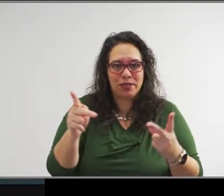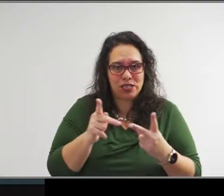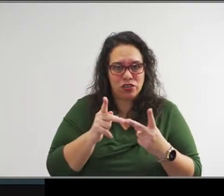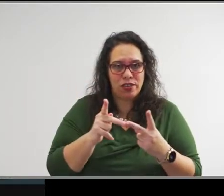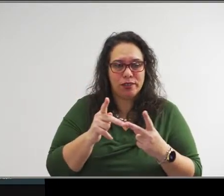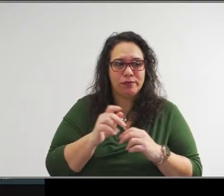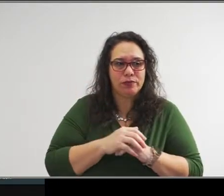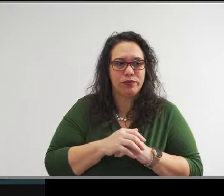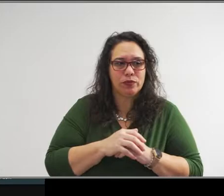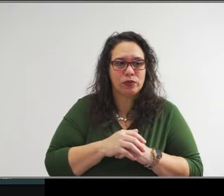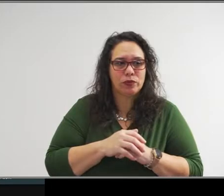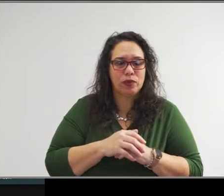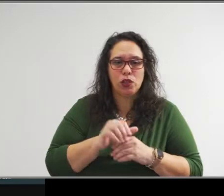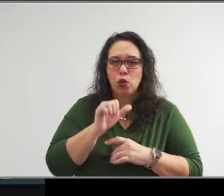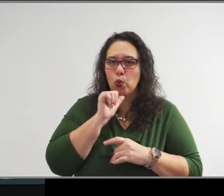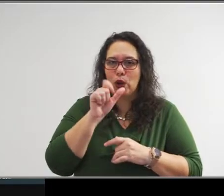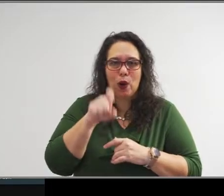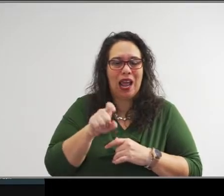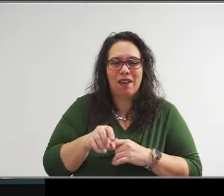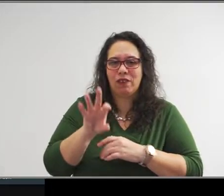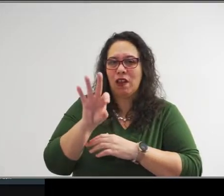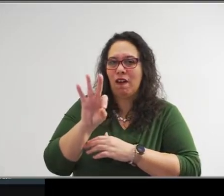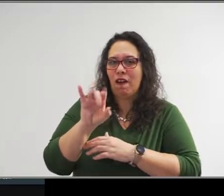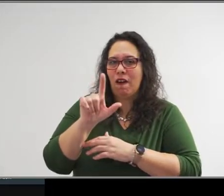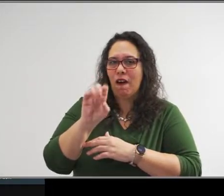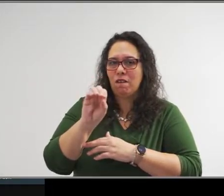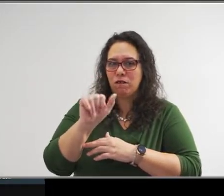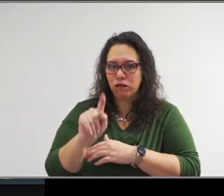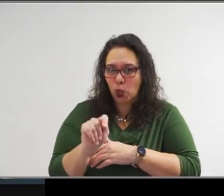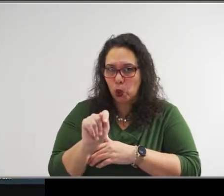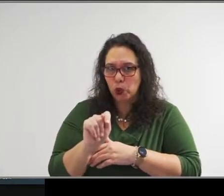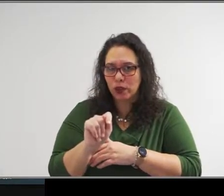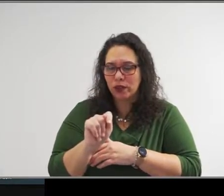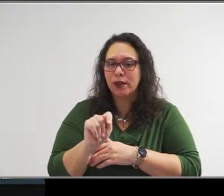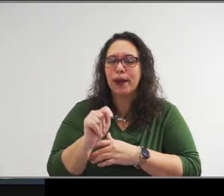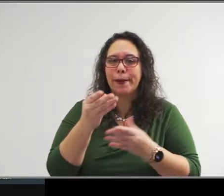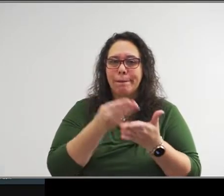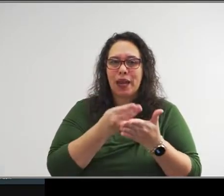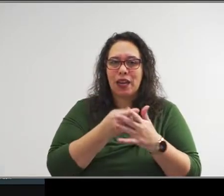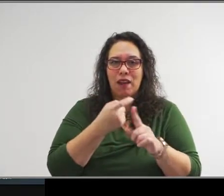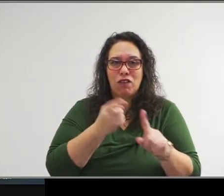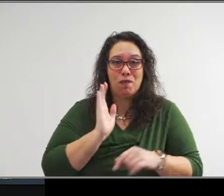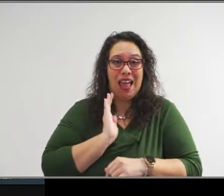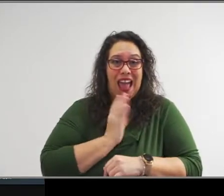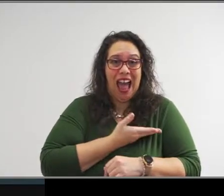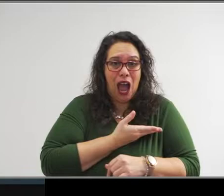and we don't have to float money from our own reserves in order to pay our expenses.